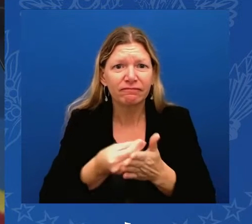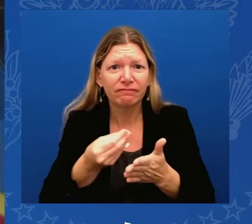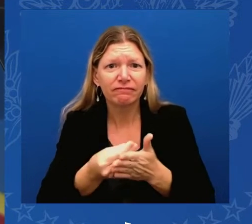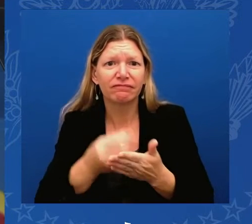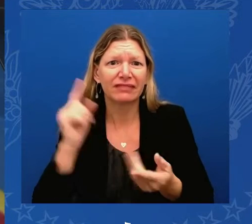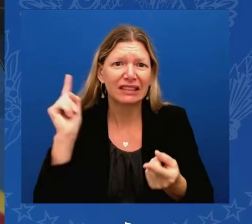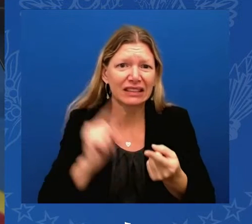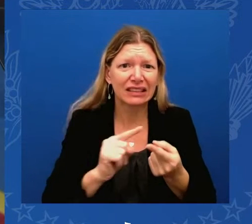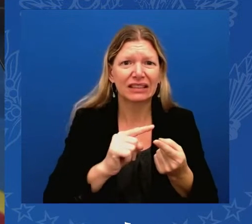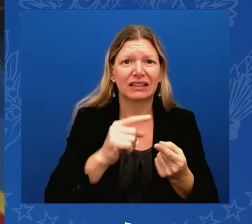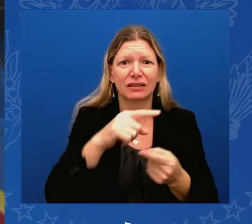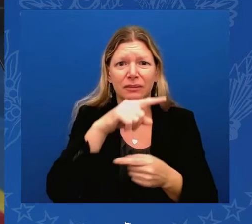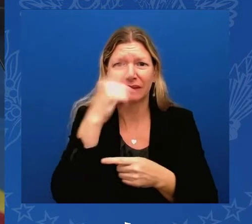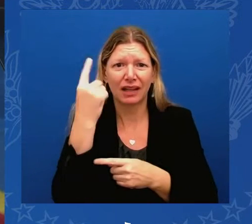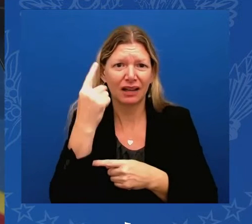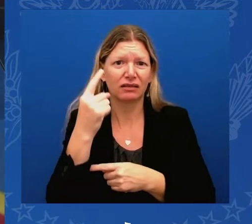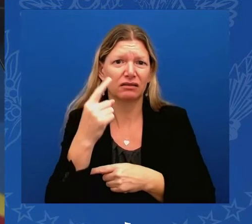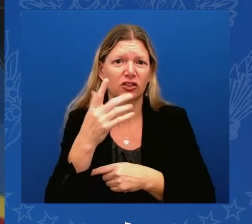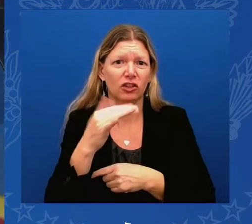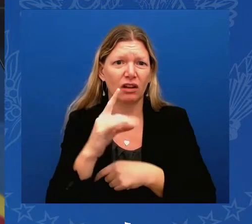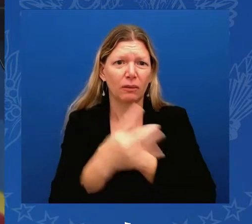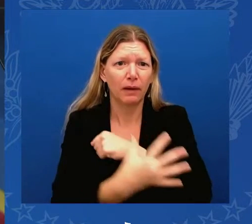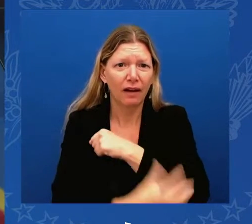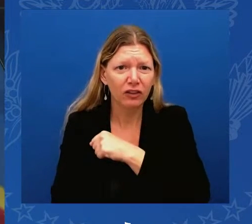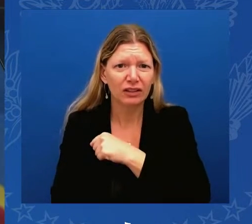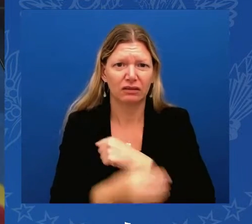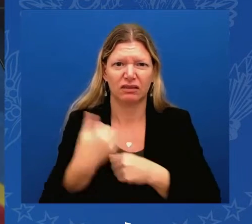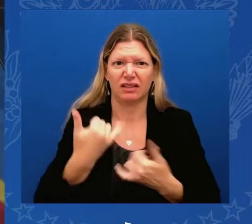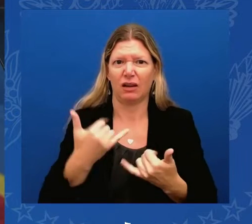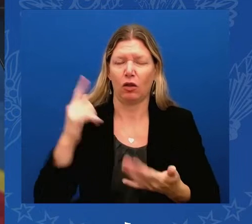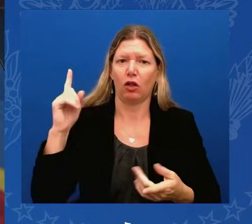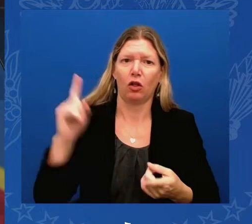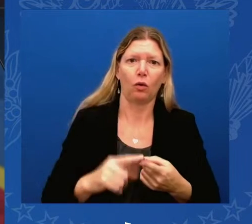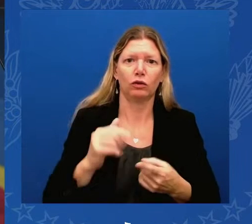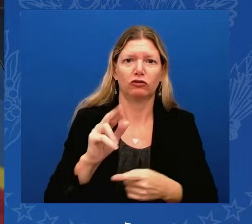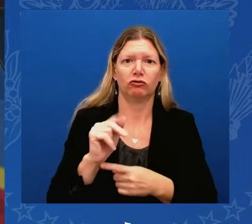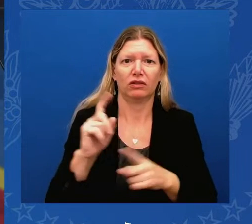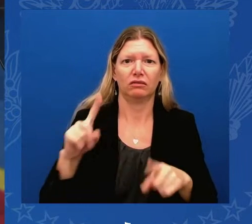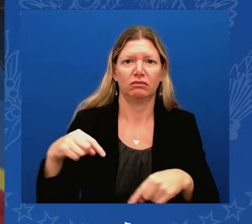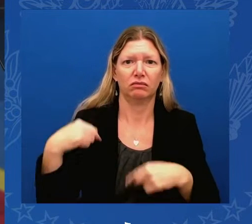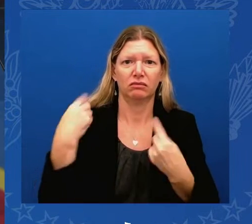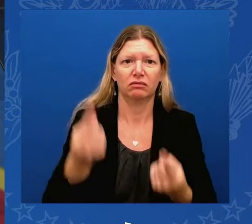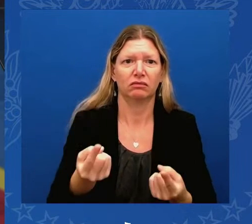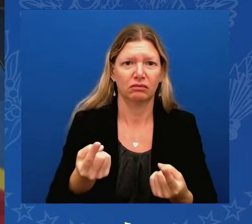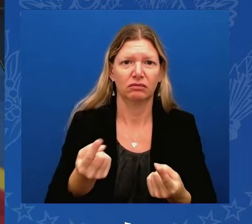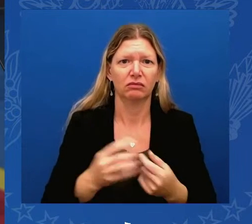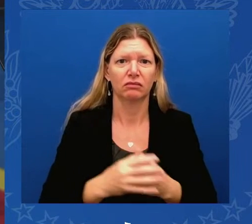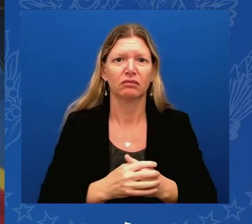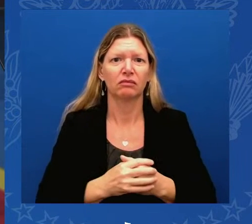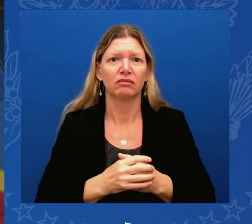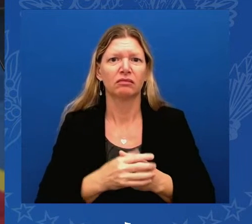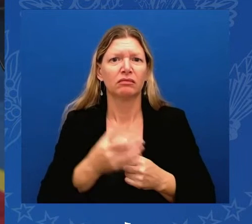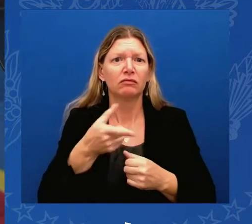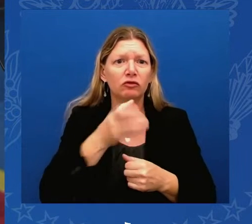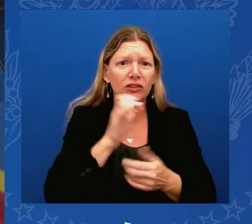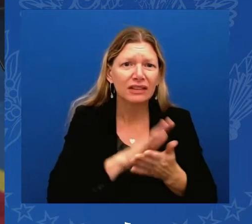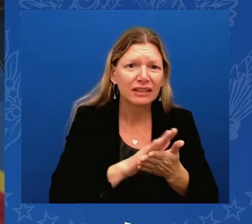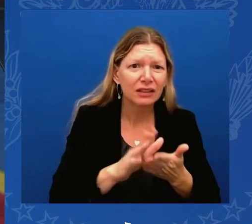and then can't afford to remove the lead pipes themselves. We're delivering affordable high-speed Internet so no child has to sit in their parents' car